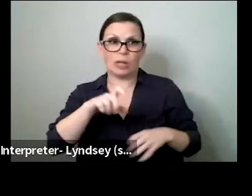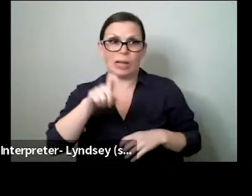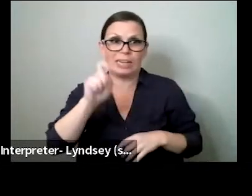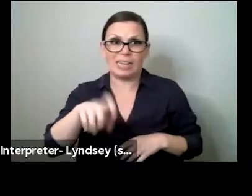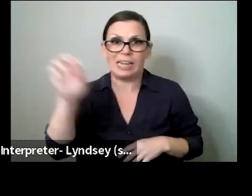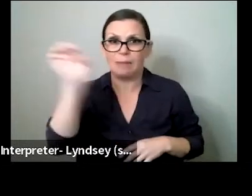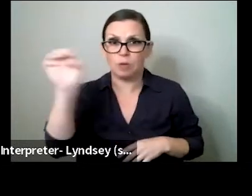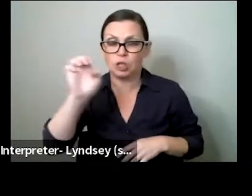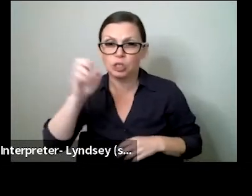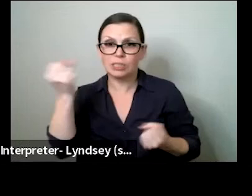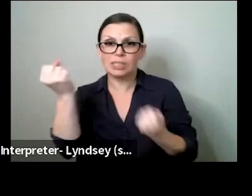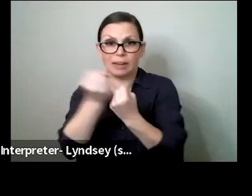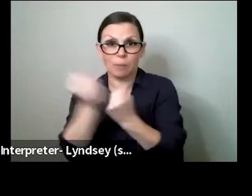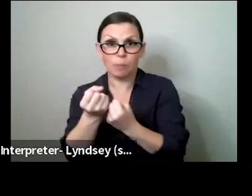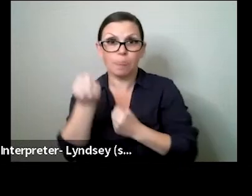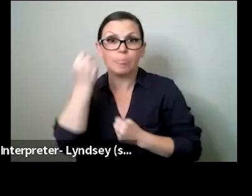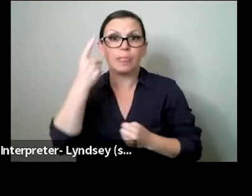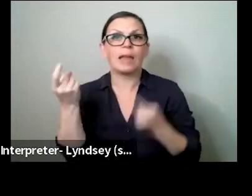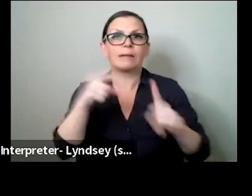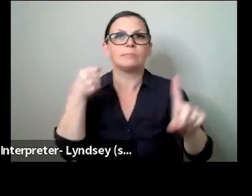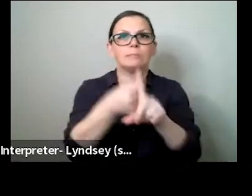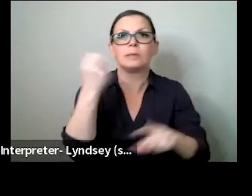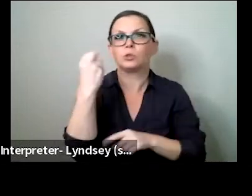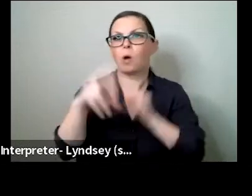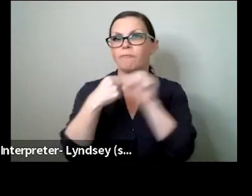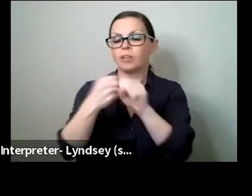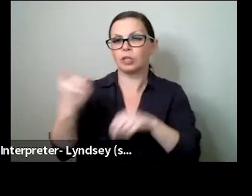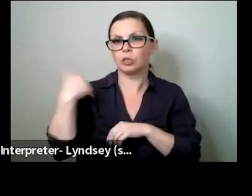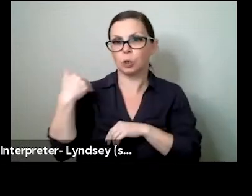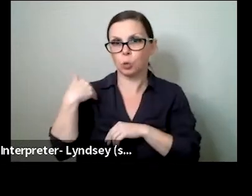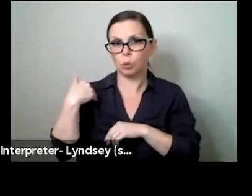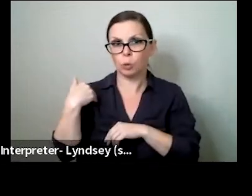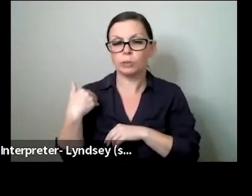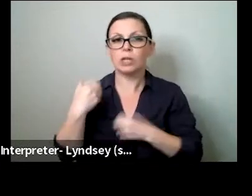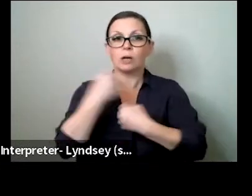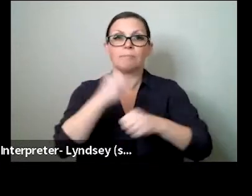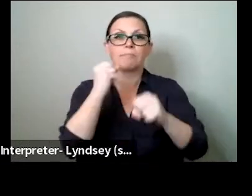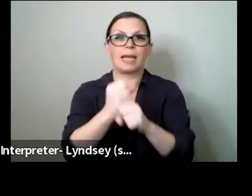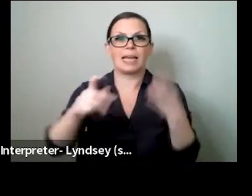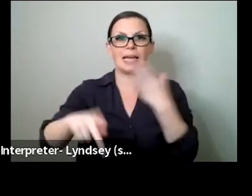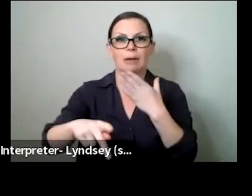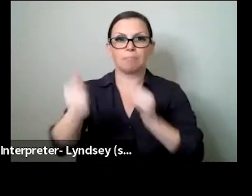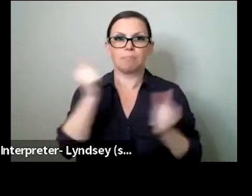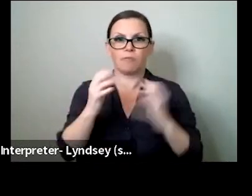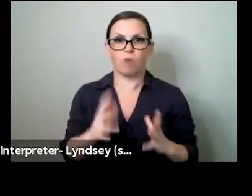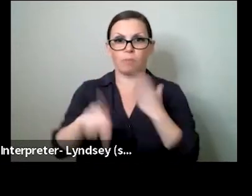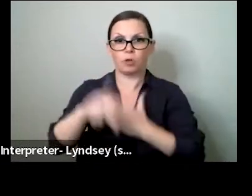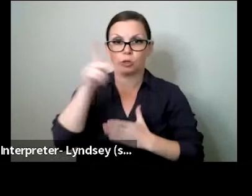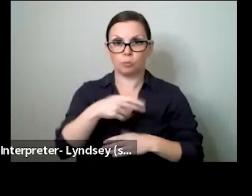And so 12 years ago, we started creating performers programs. Rochelle heads up these programs,